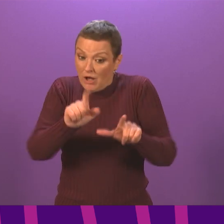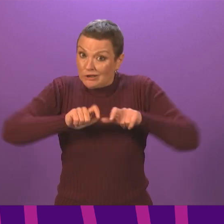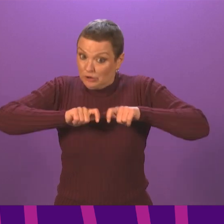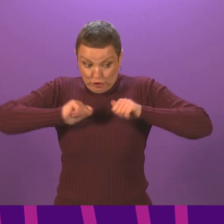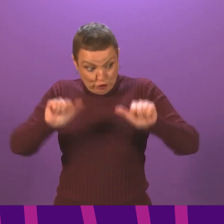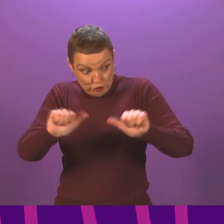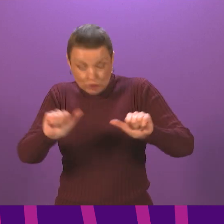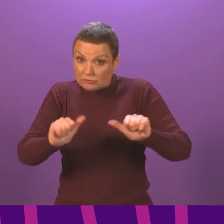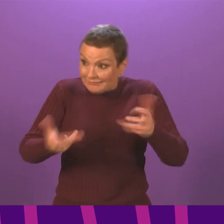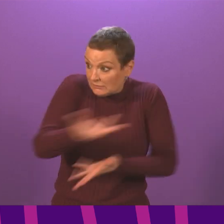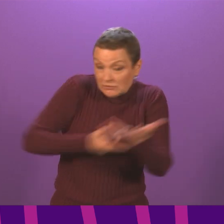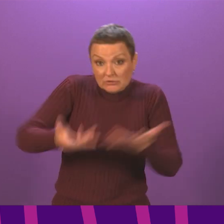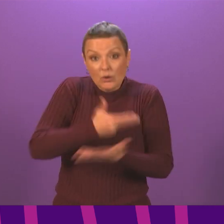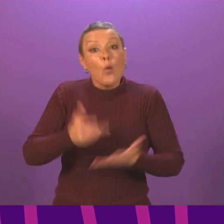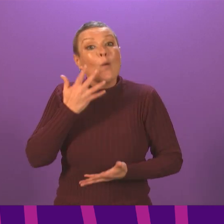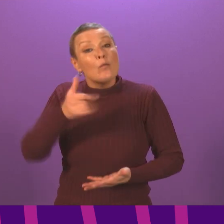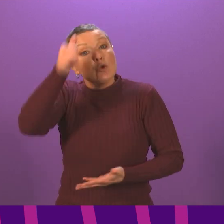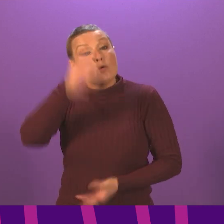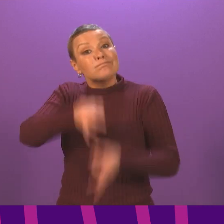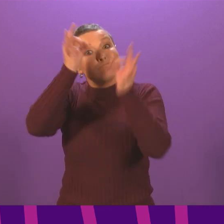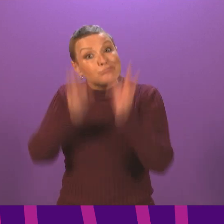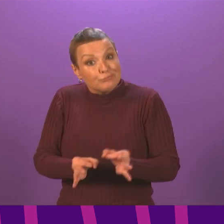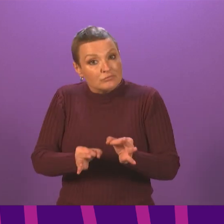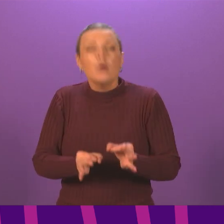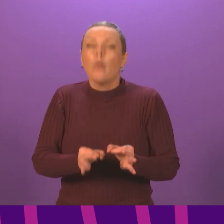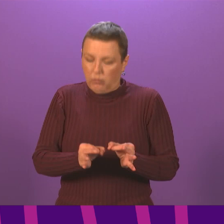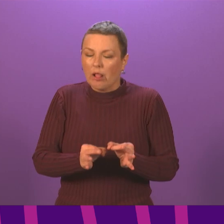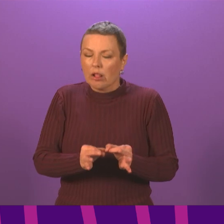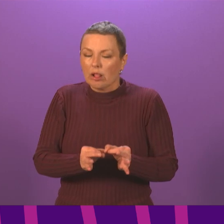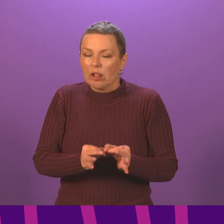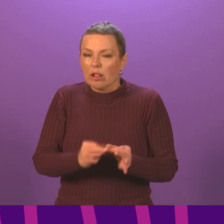on that, but that work is under way and, as soon as we have that advice, we will take